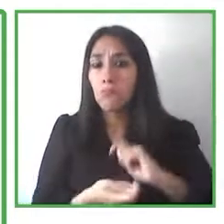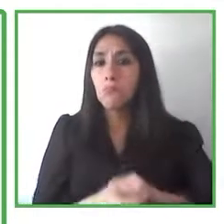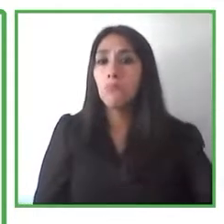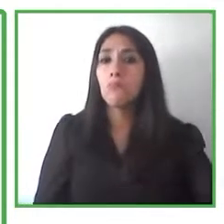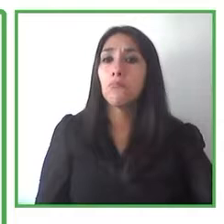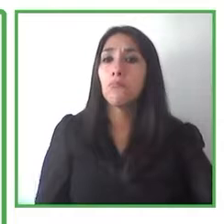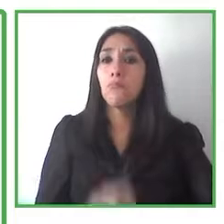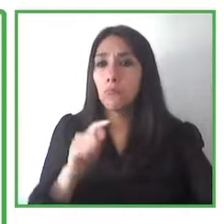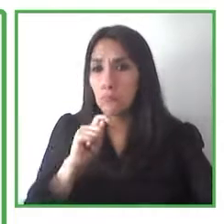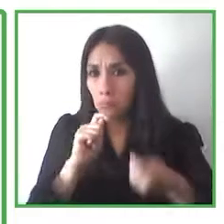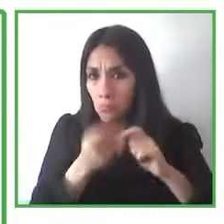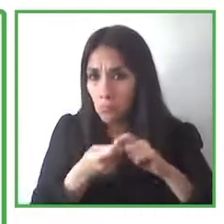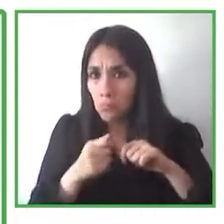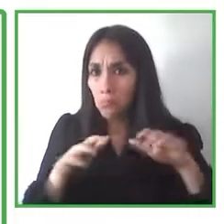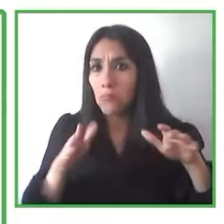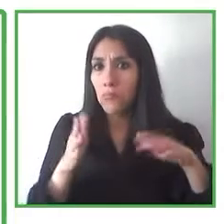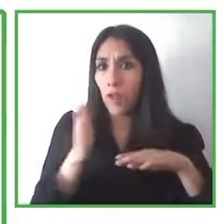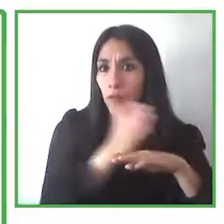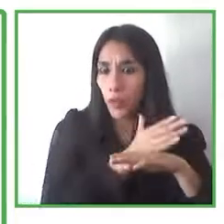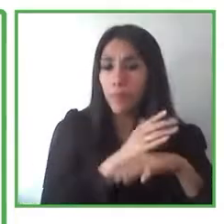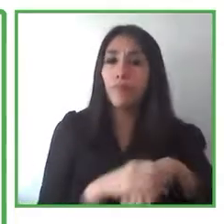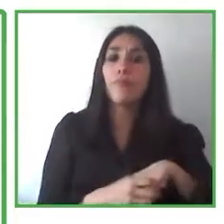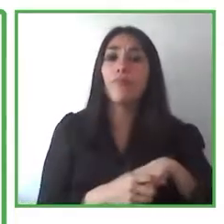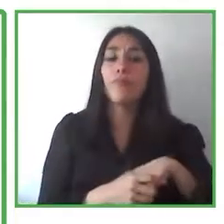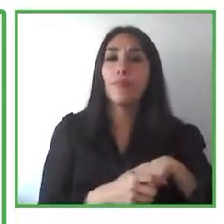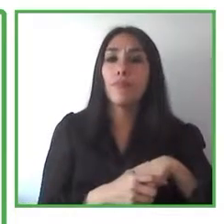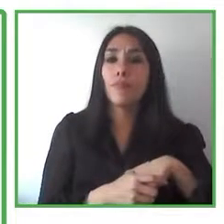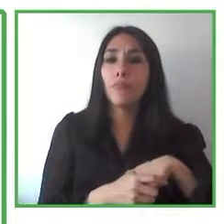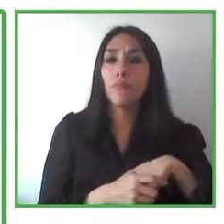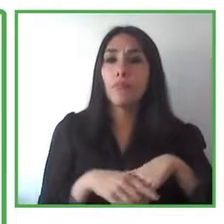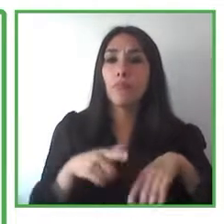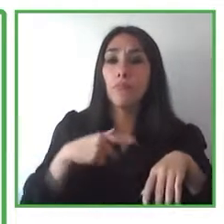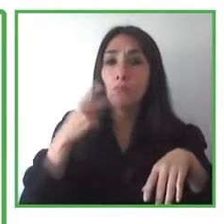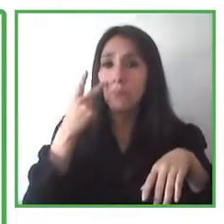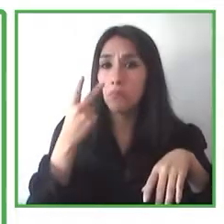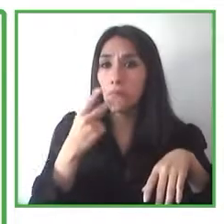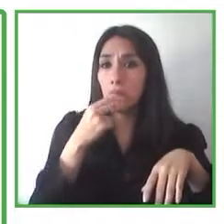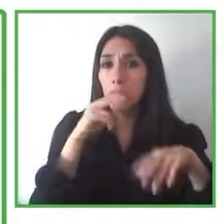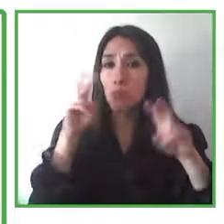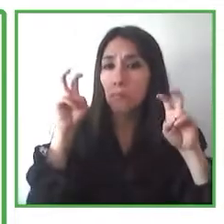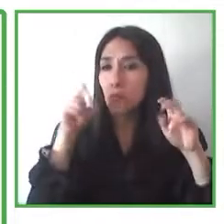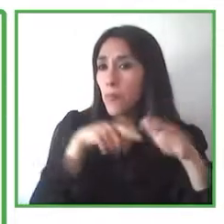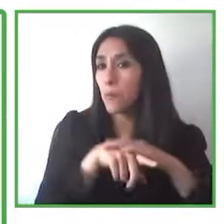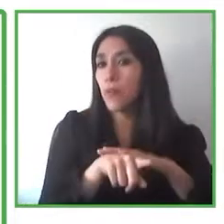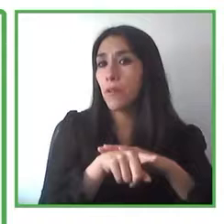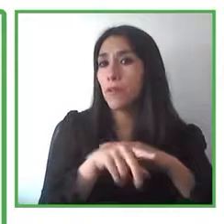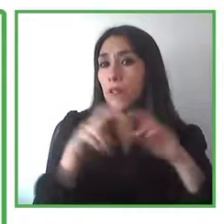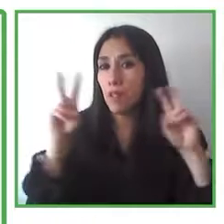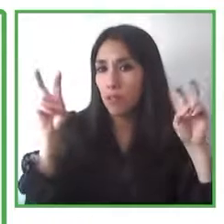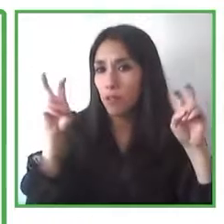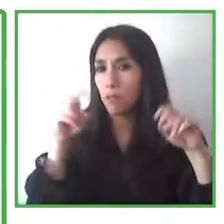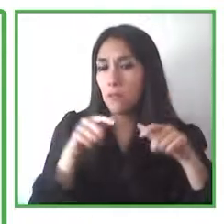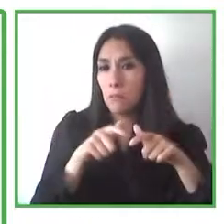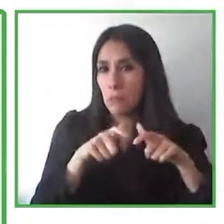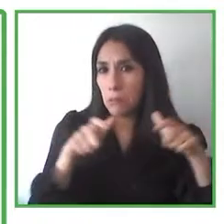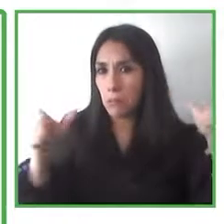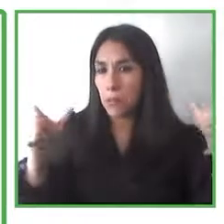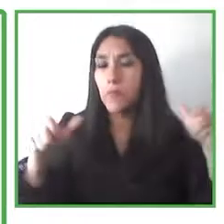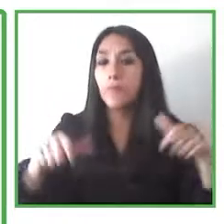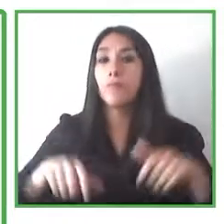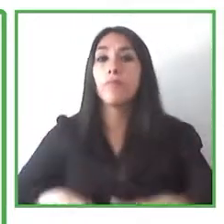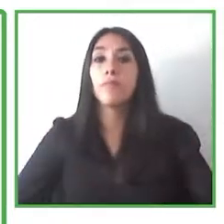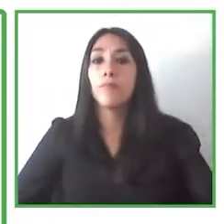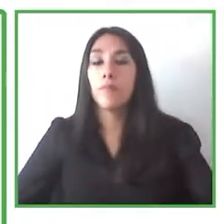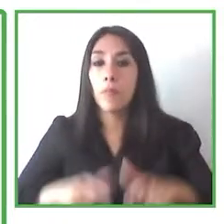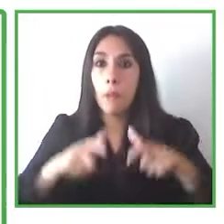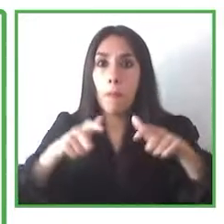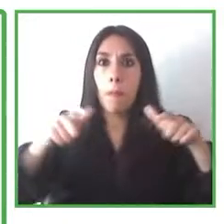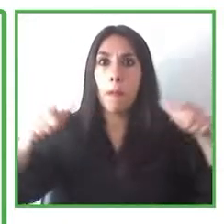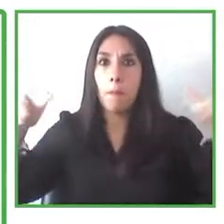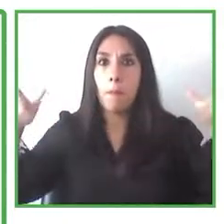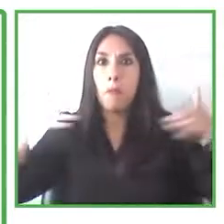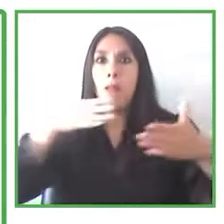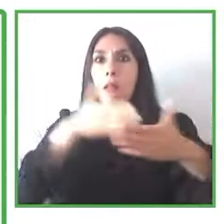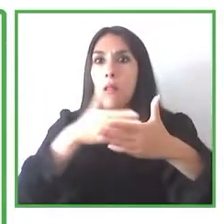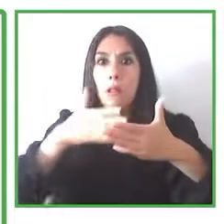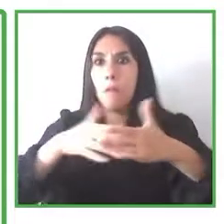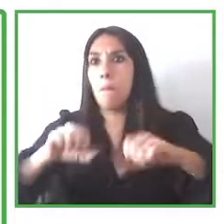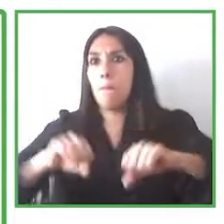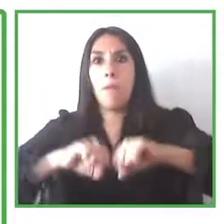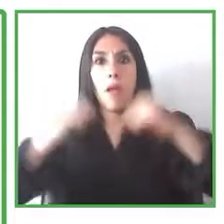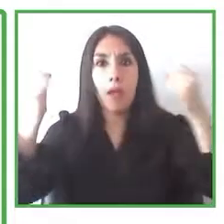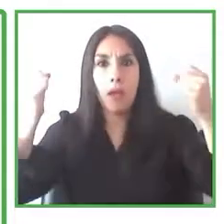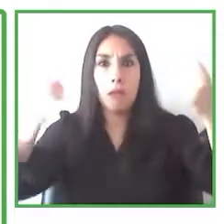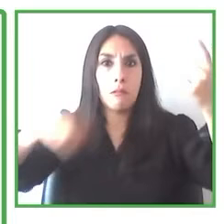we realized that this axis issue and this thing of overriding the barriers that